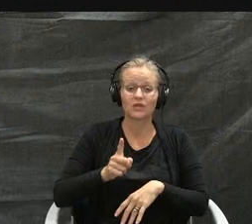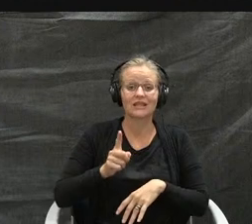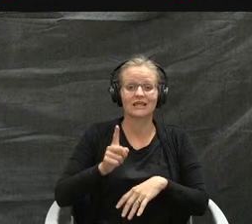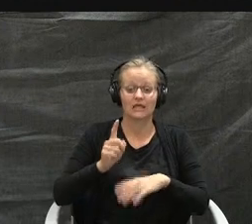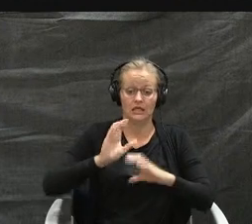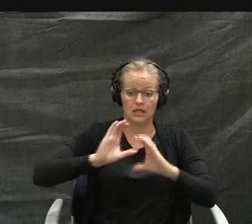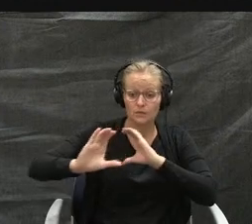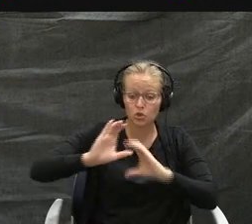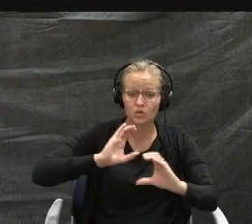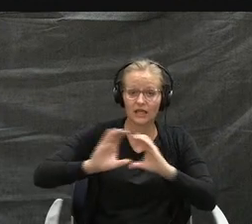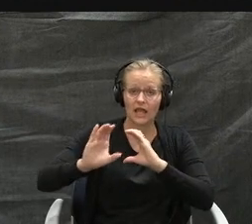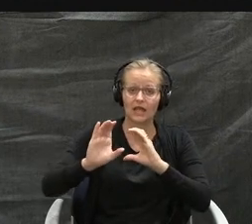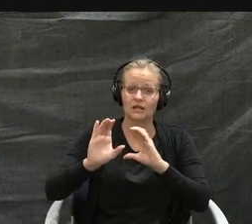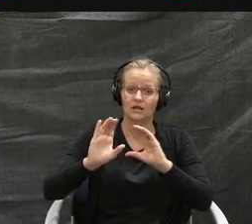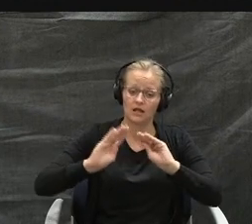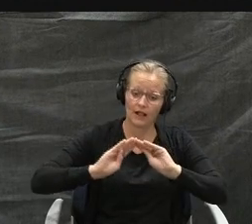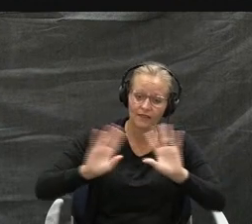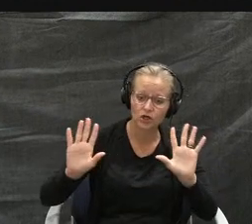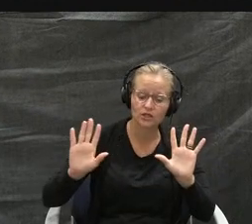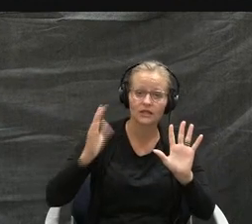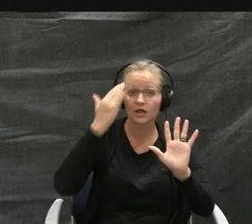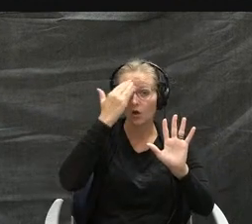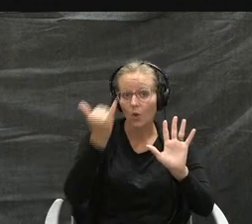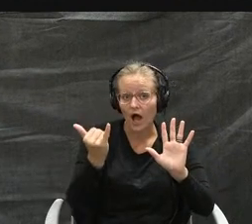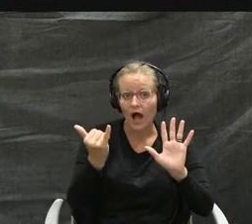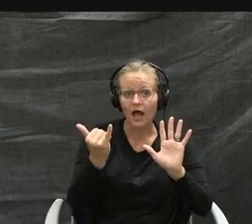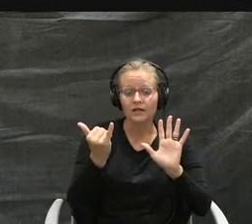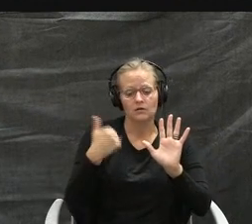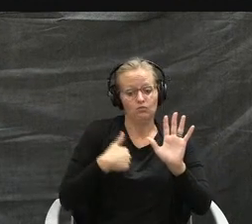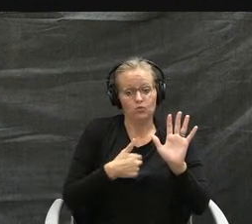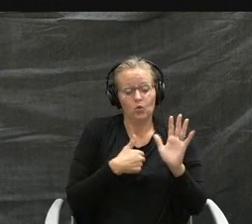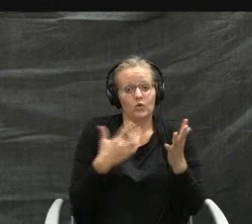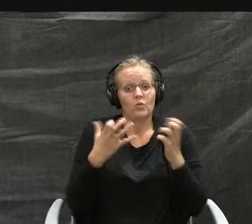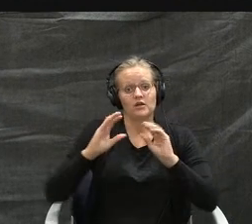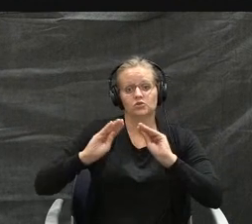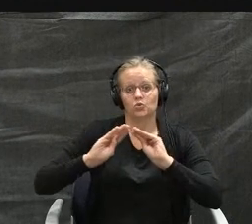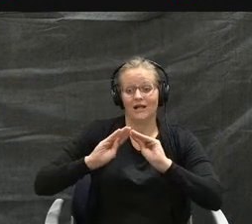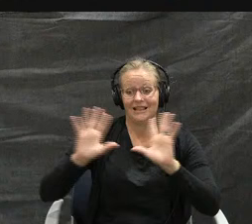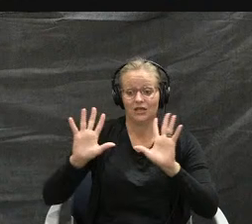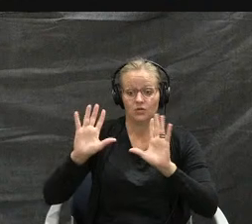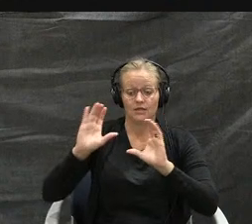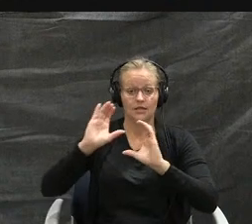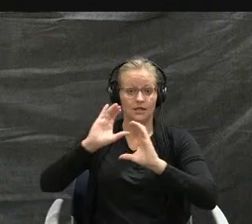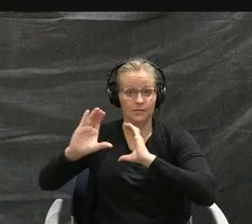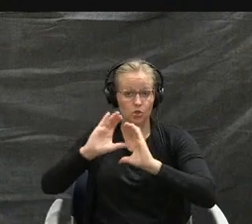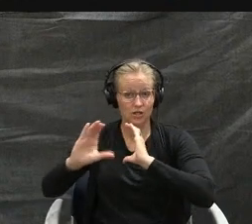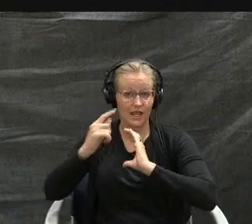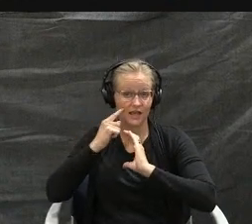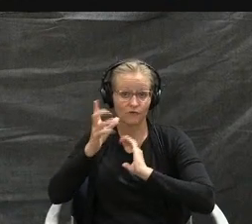how we communicate on this, because on one level we want to communicate. Accurately for parents deciding whether they